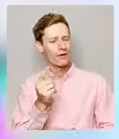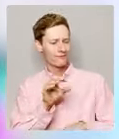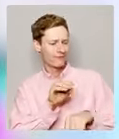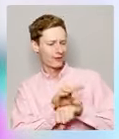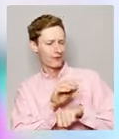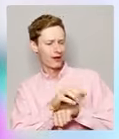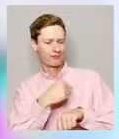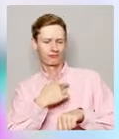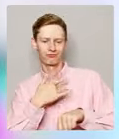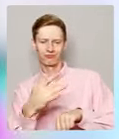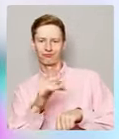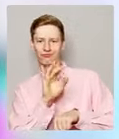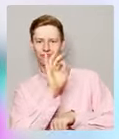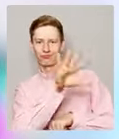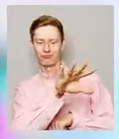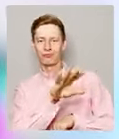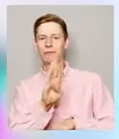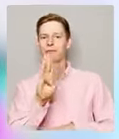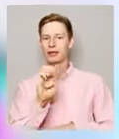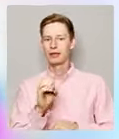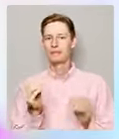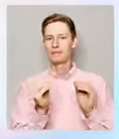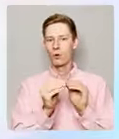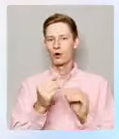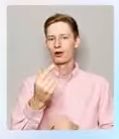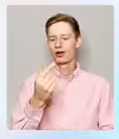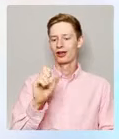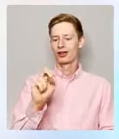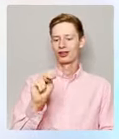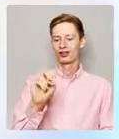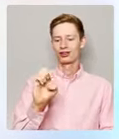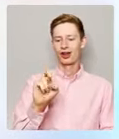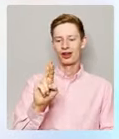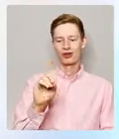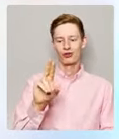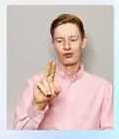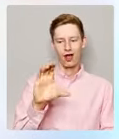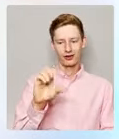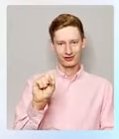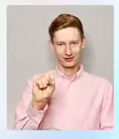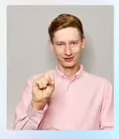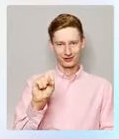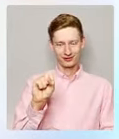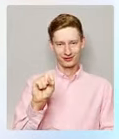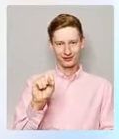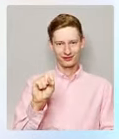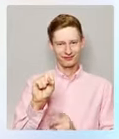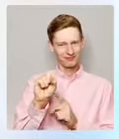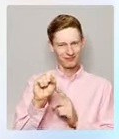I give to developers is to be more generous with their interactions. Now, what is interaction generosity?